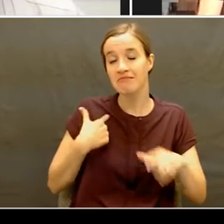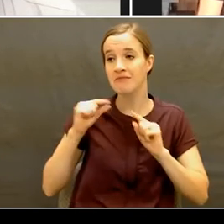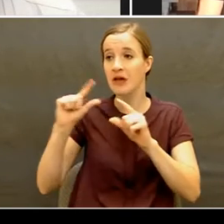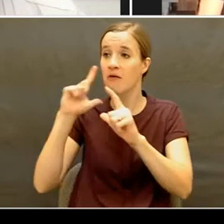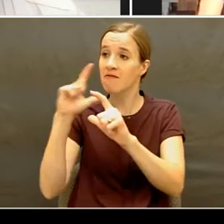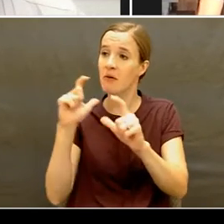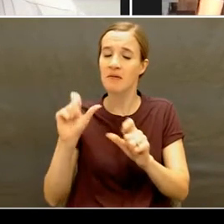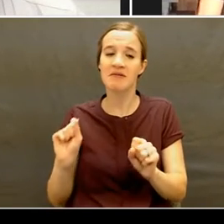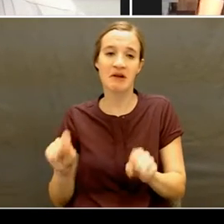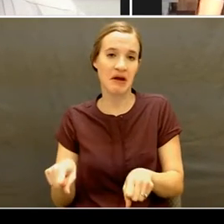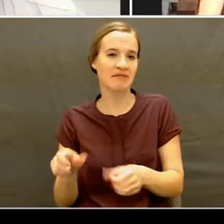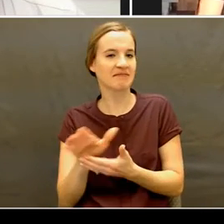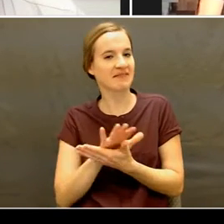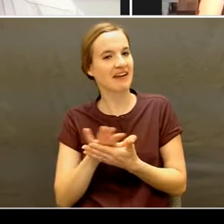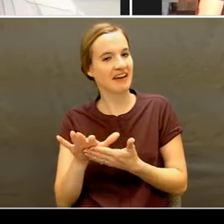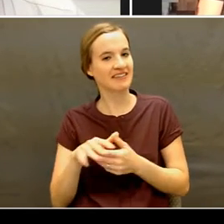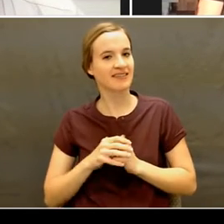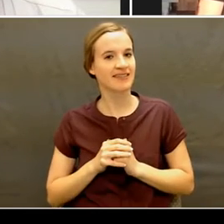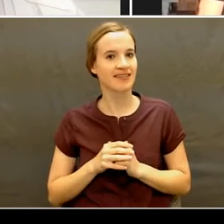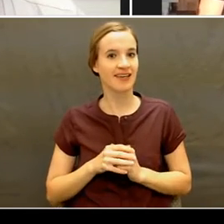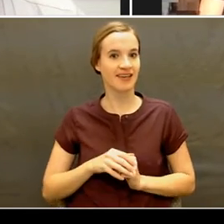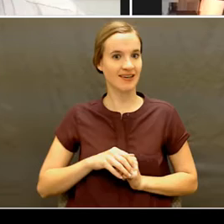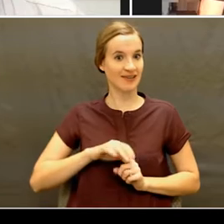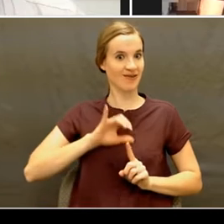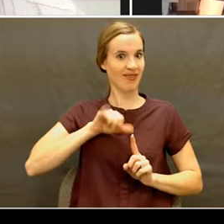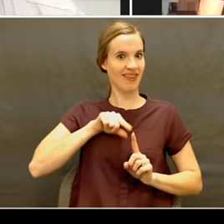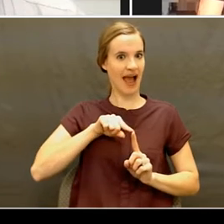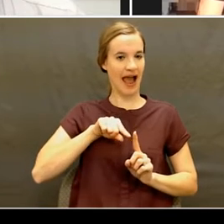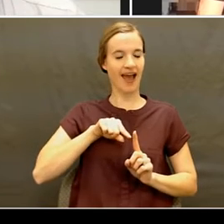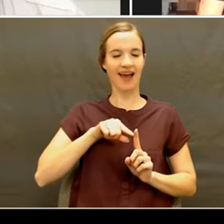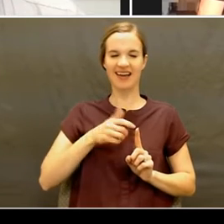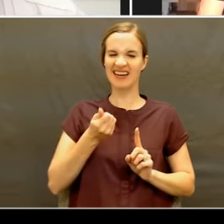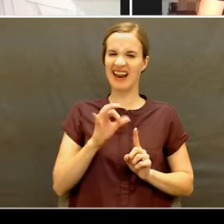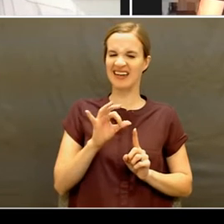of how I started in the movement was taking photos.